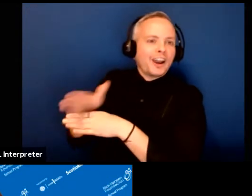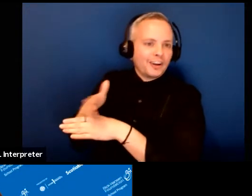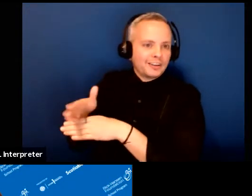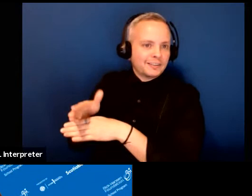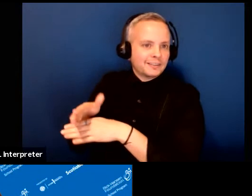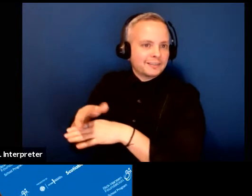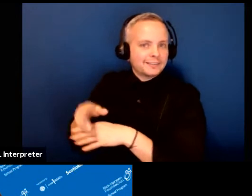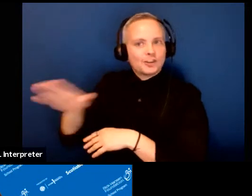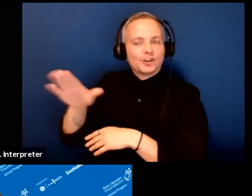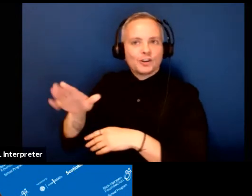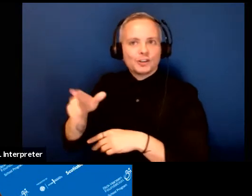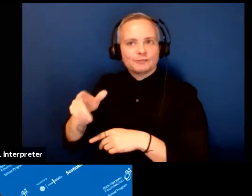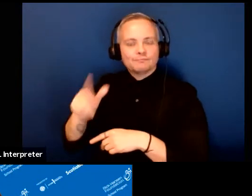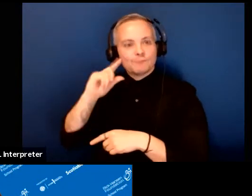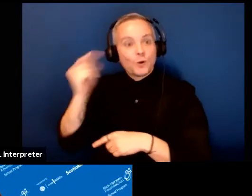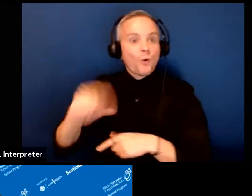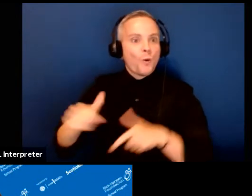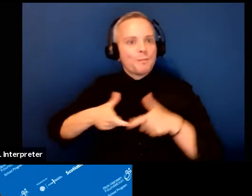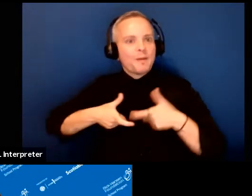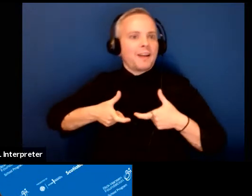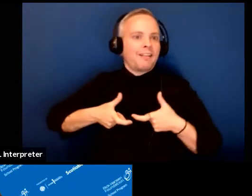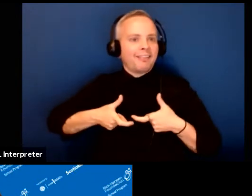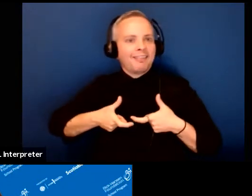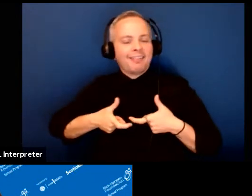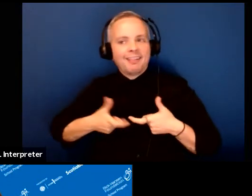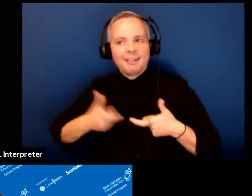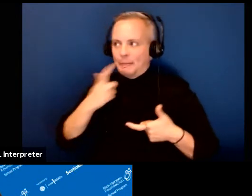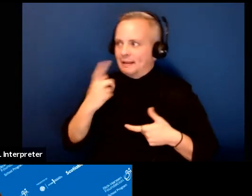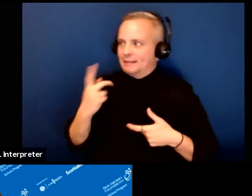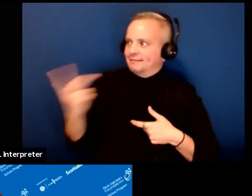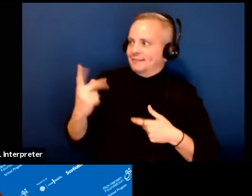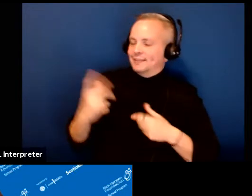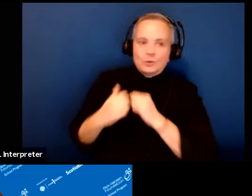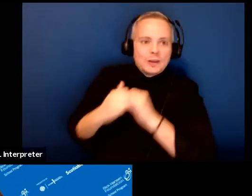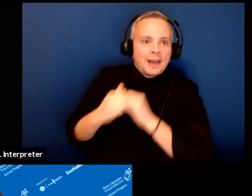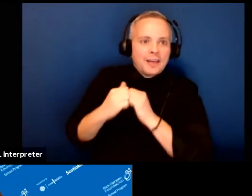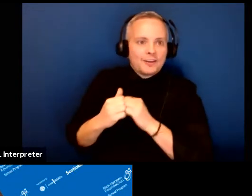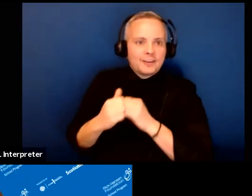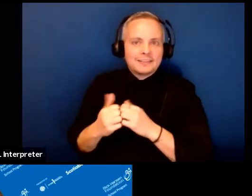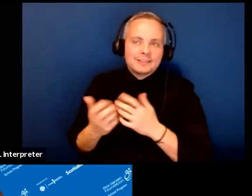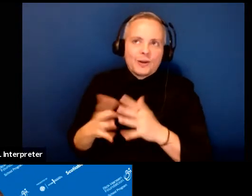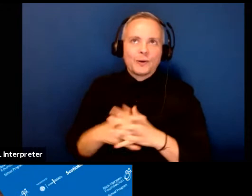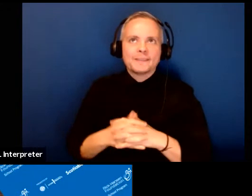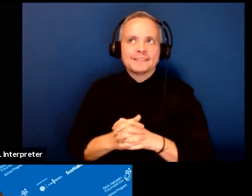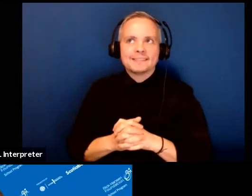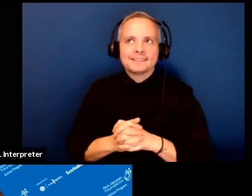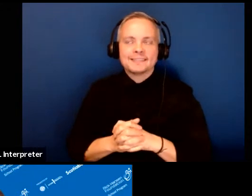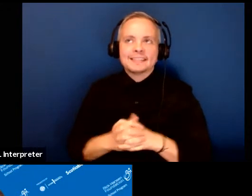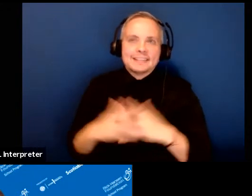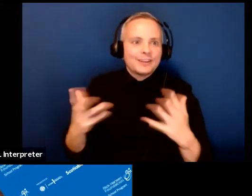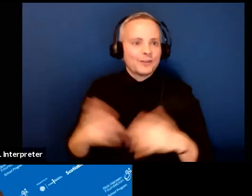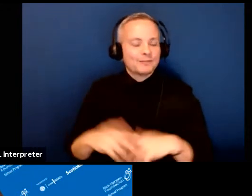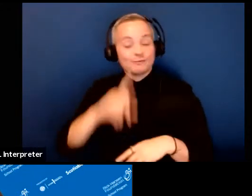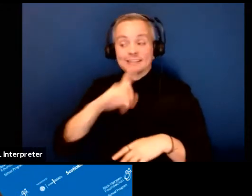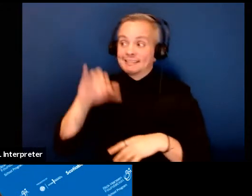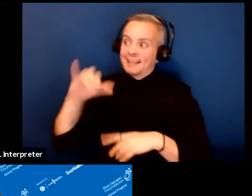MEDAL WINNING EXPERIMENT -- OR EXPERIENCE IN A LITTLE WAY. SO THAT WAS ACTUALLY KIND OF COOL.